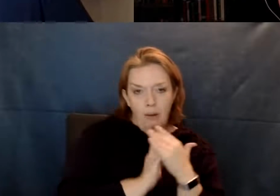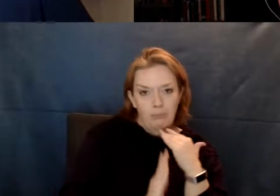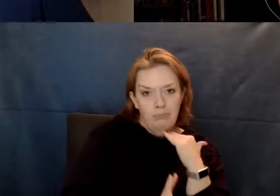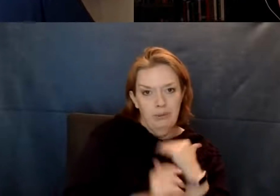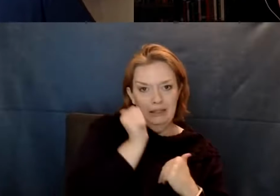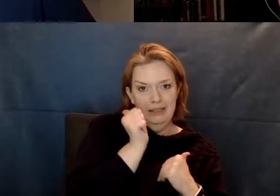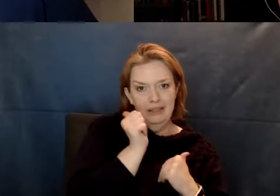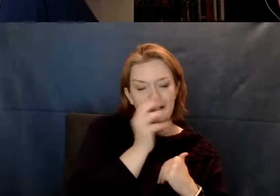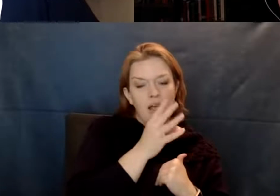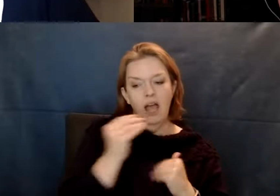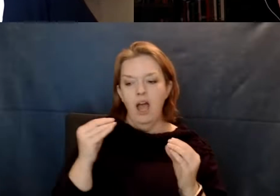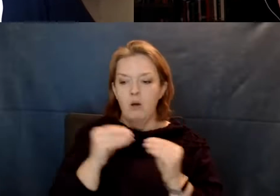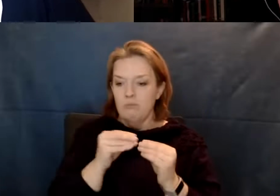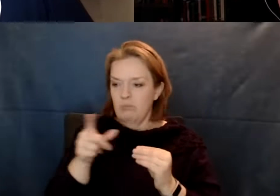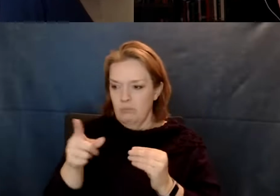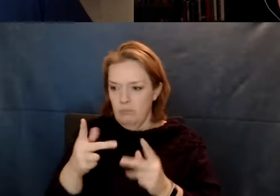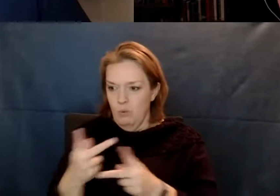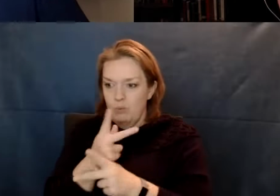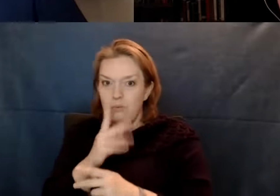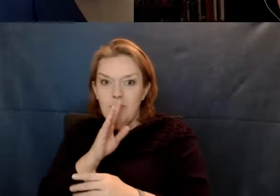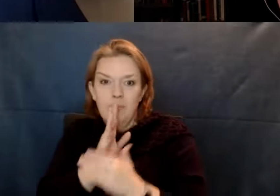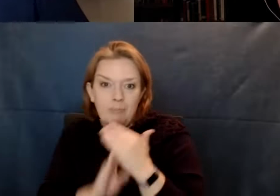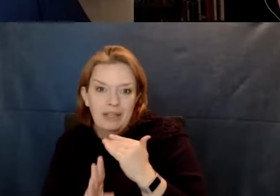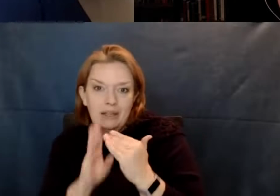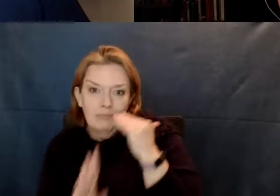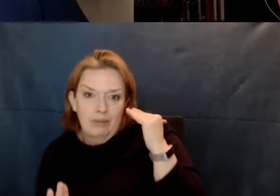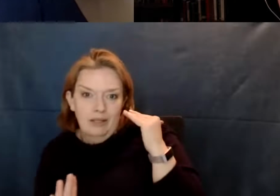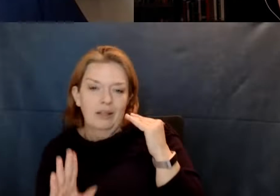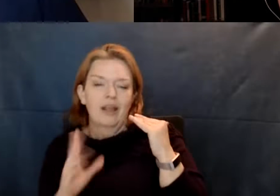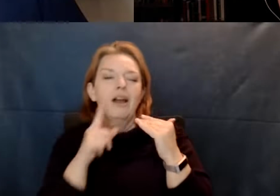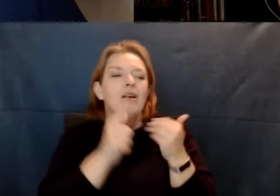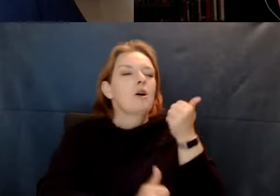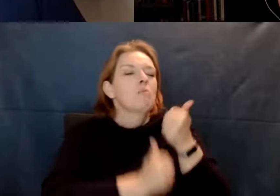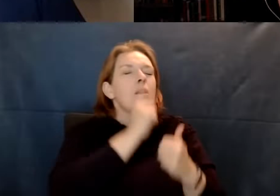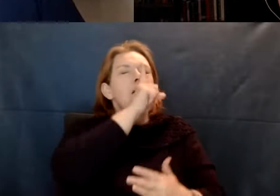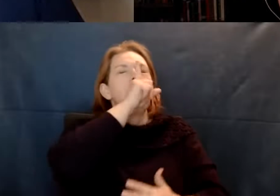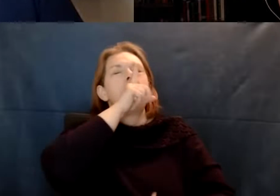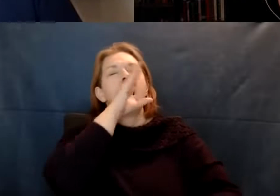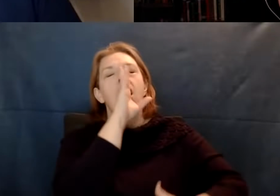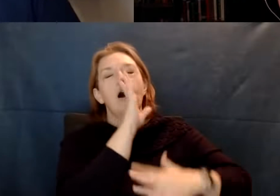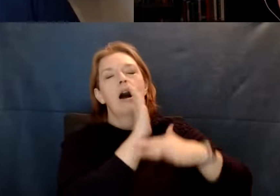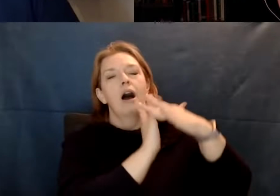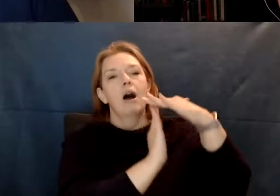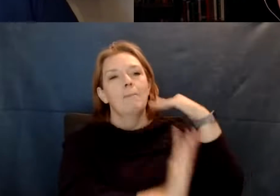even more meeka it's the most ownablest it's more purchasable